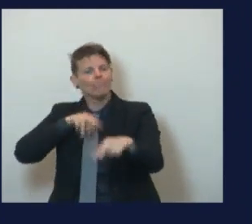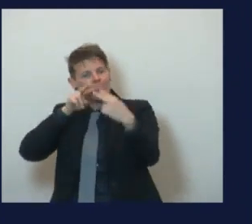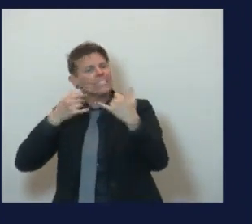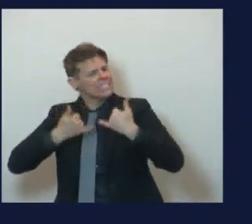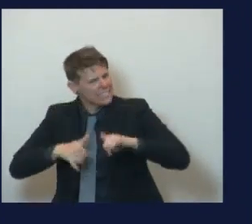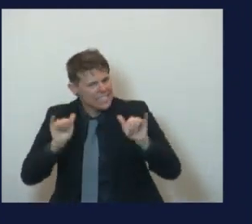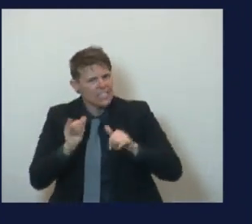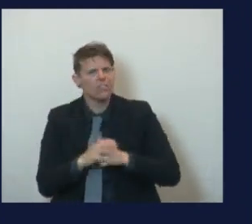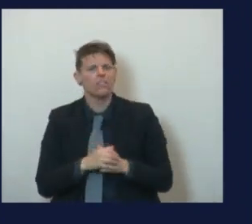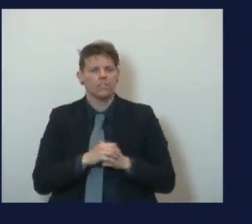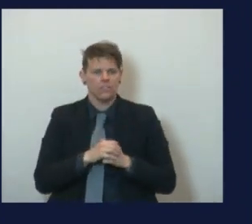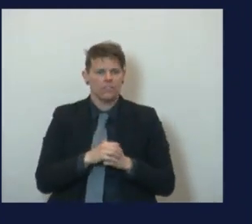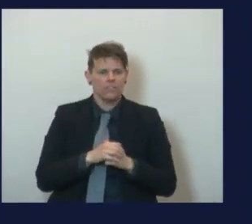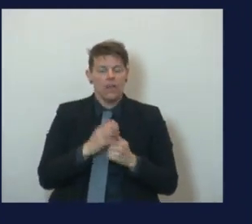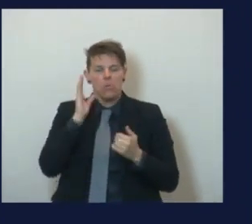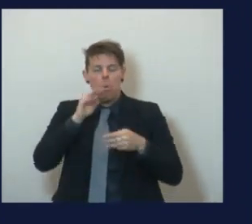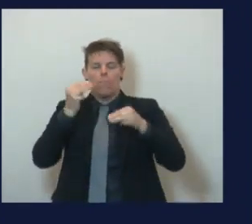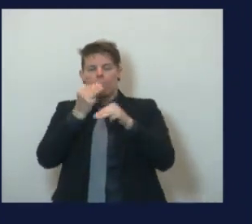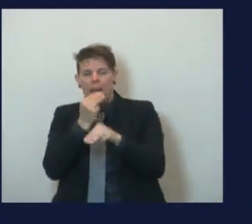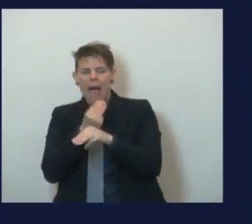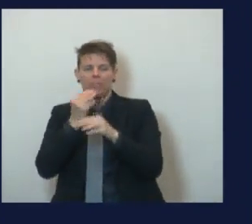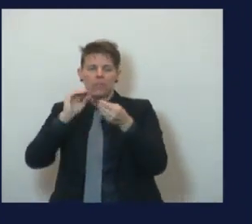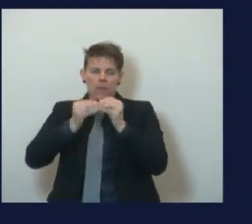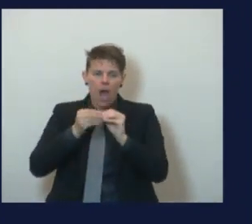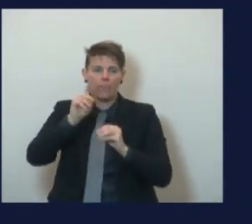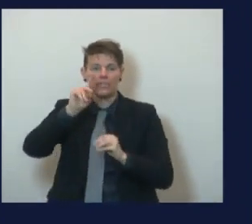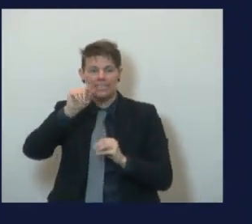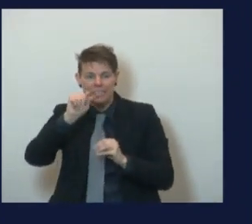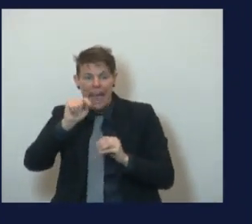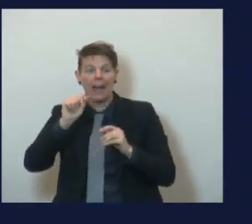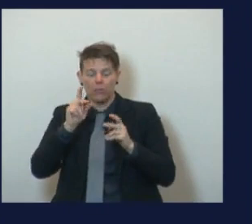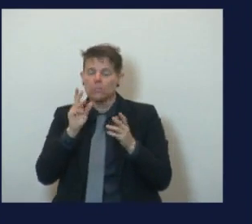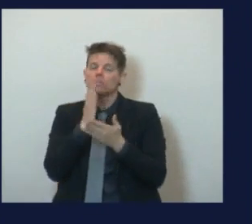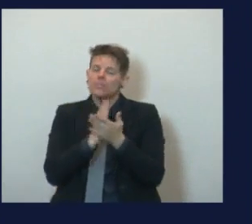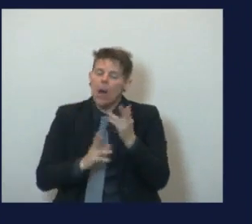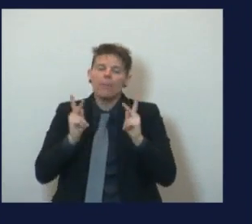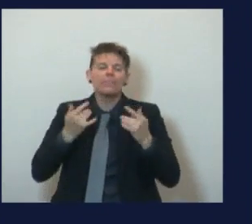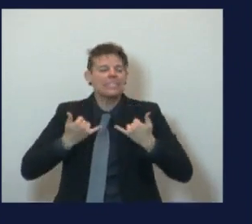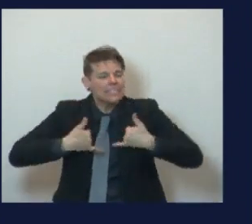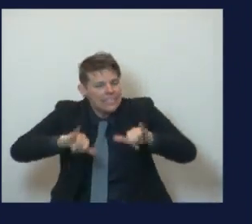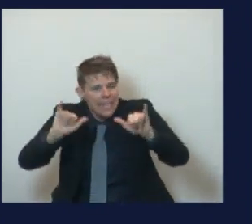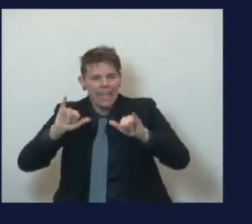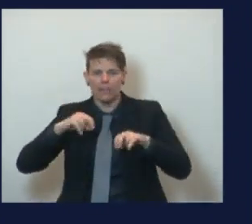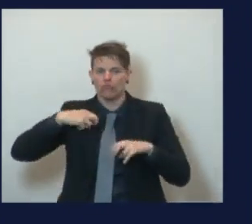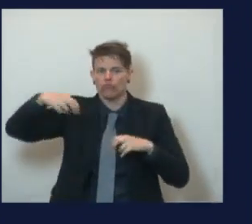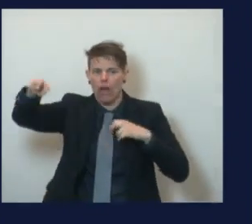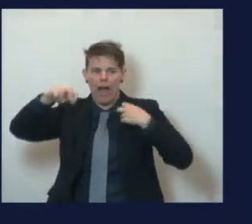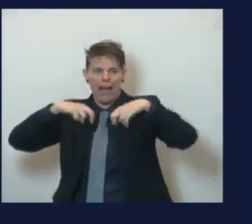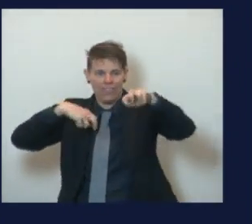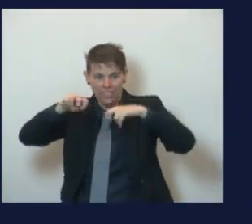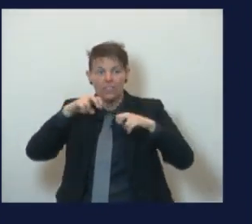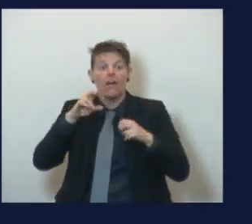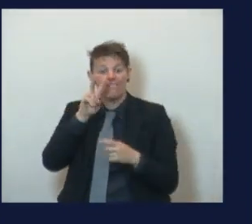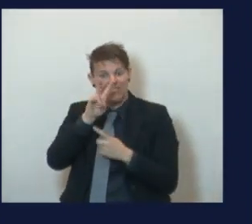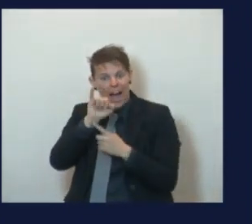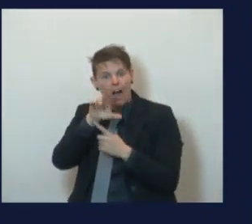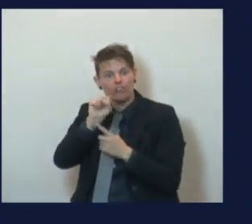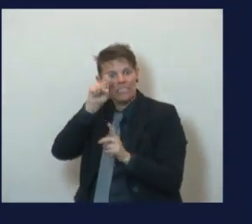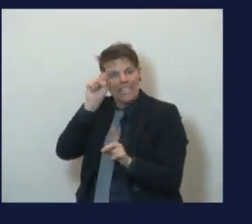I CAN SEE EVERYONE CAN SEE THERE’S NATIONAL AGGREGATE DATA THAT SHOWS YOU WHERE PEOPLE ARE TRAVELING PEOPLE ARE TRAVELING.